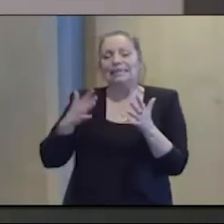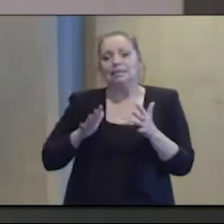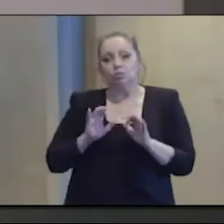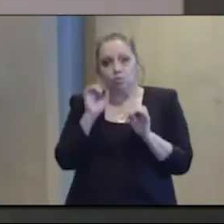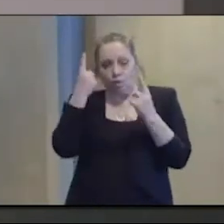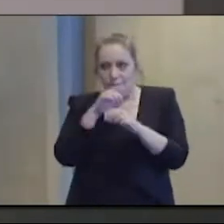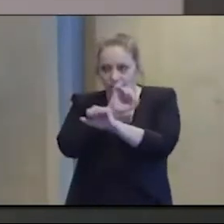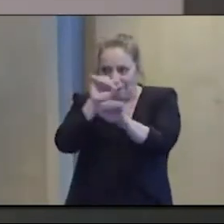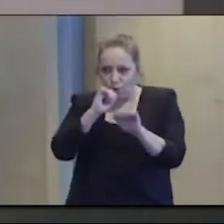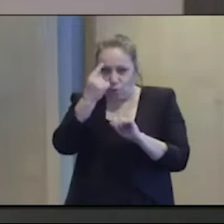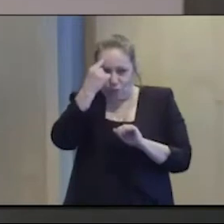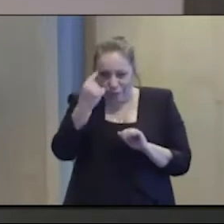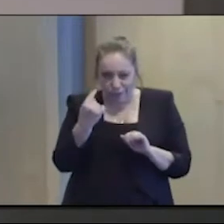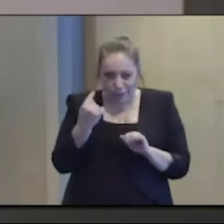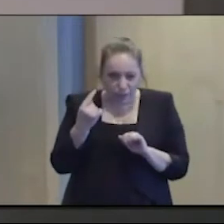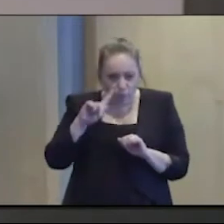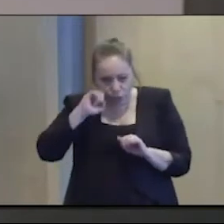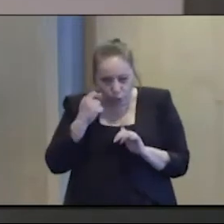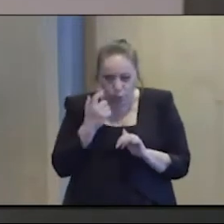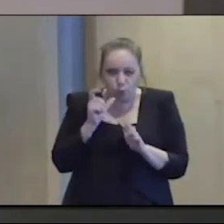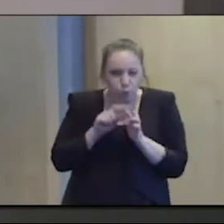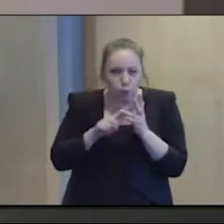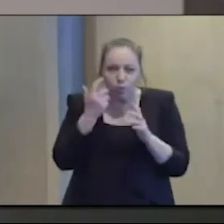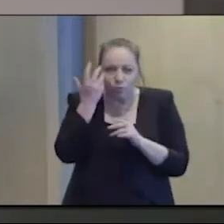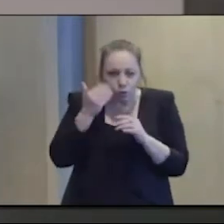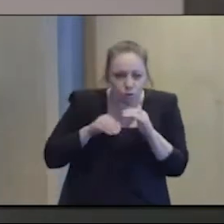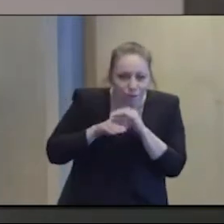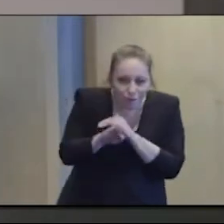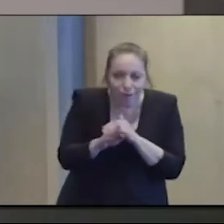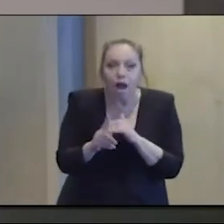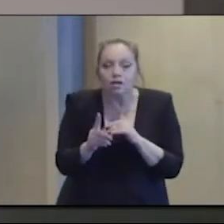all thinking and what you're all going to do in order to ensure that the electricity network and